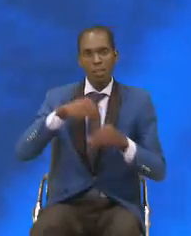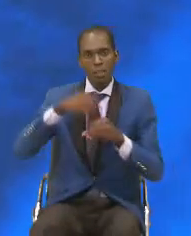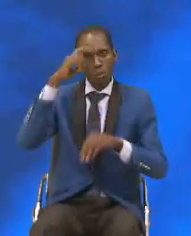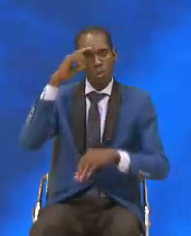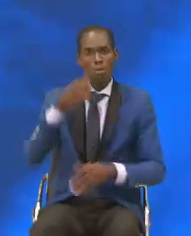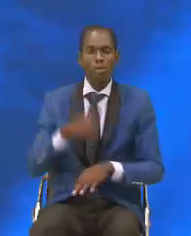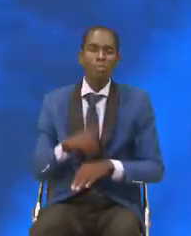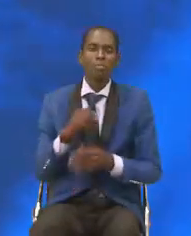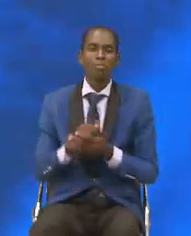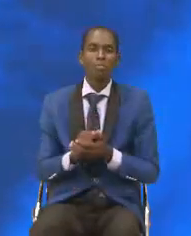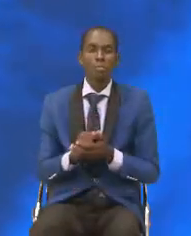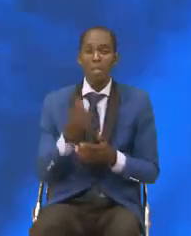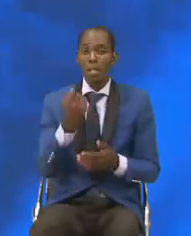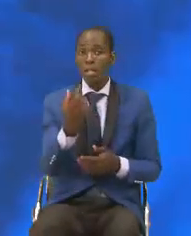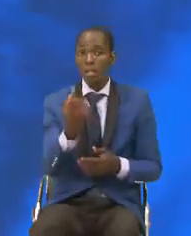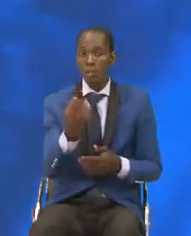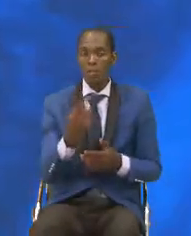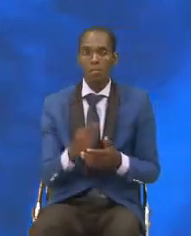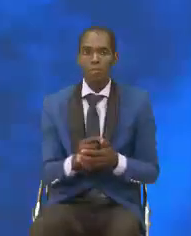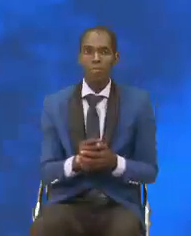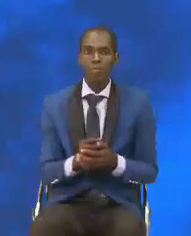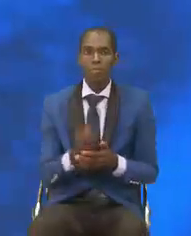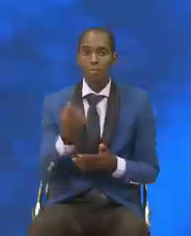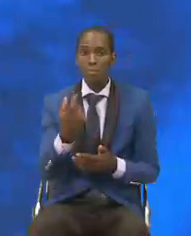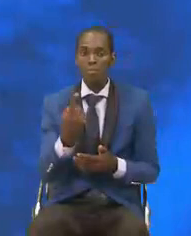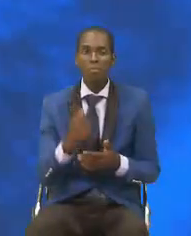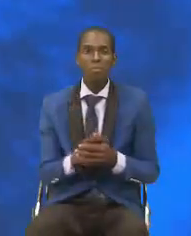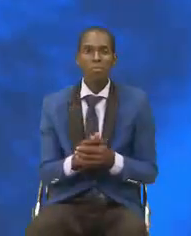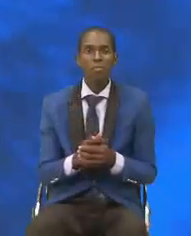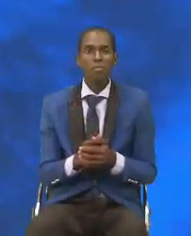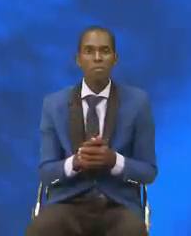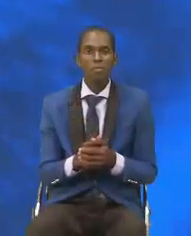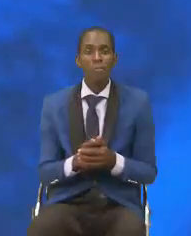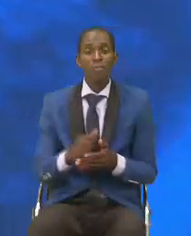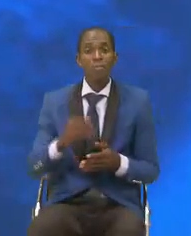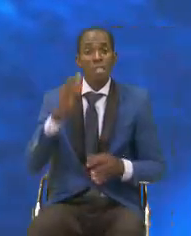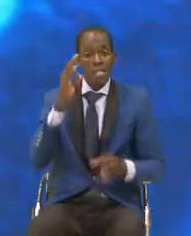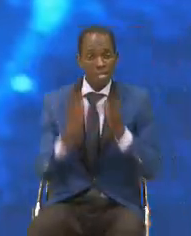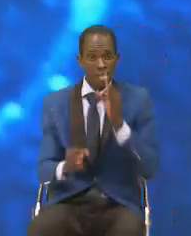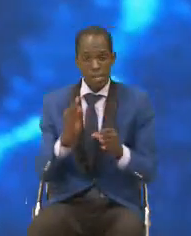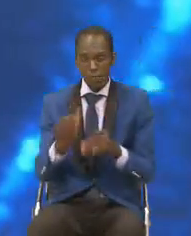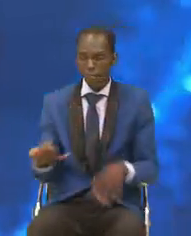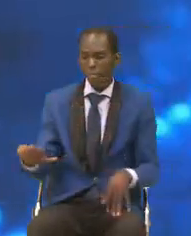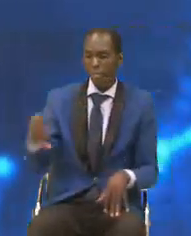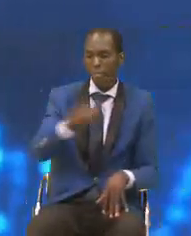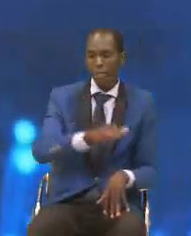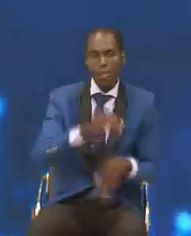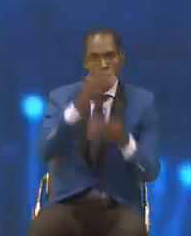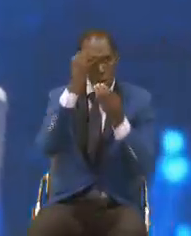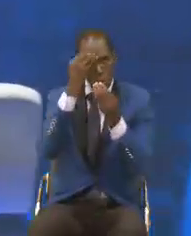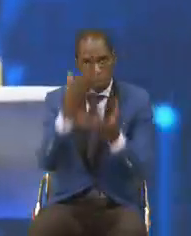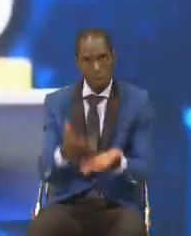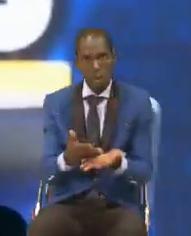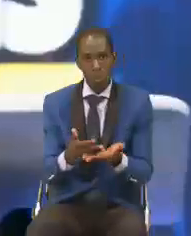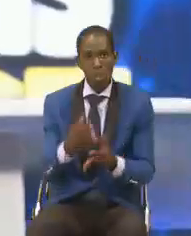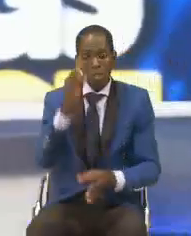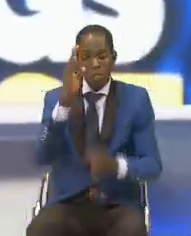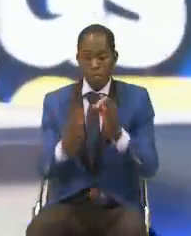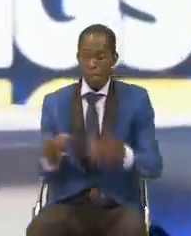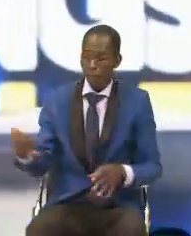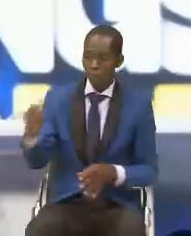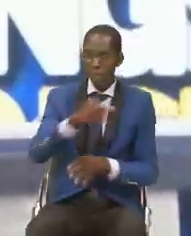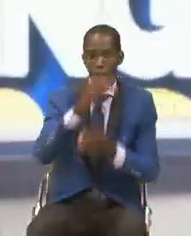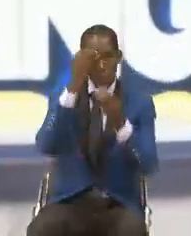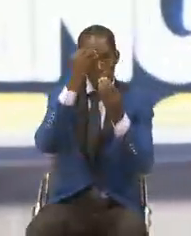in strength and wisdom look at verse 11 in verse 11 if they will be you see that